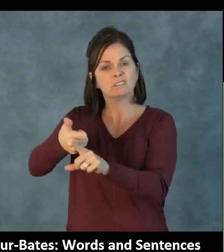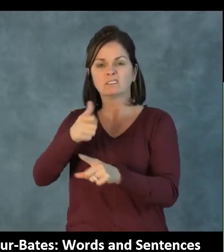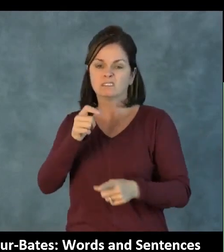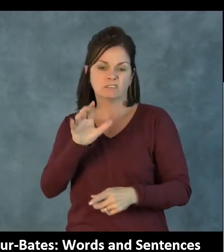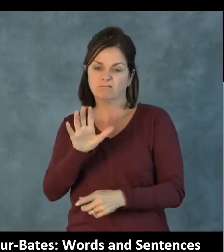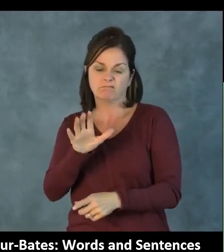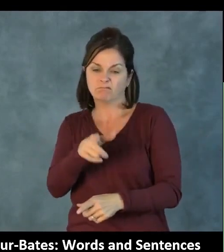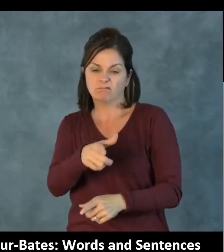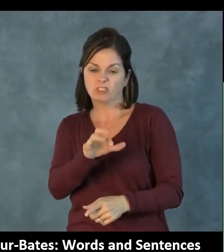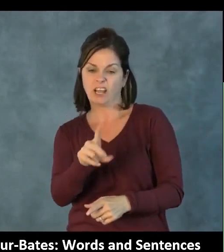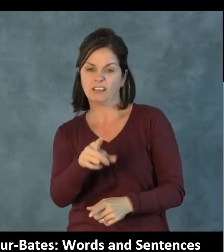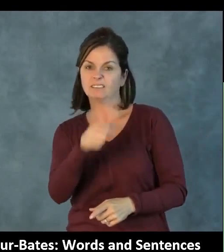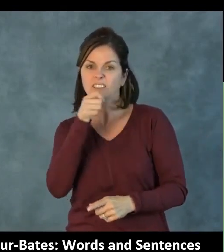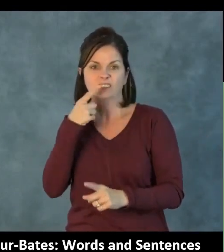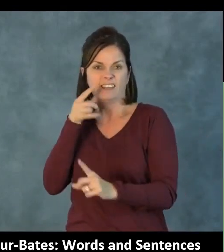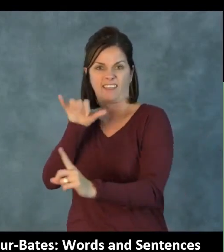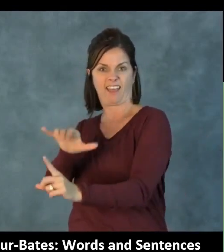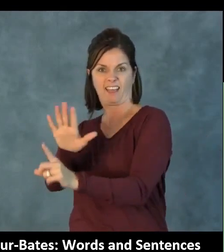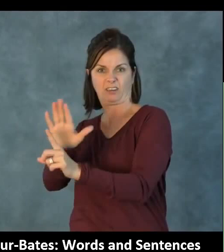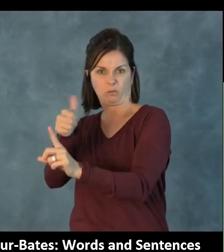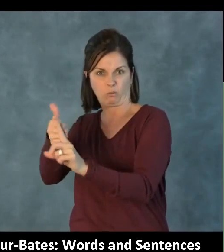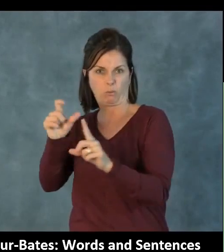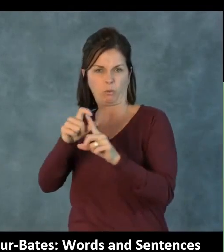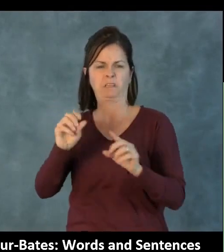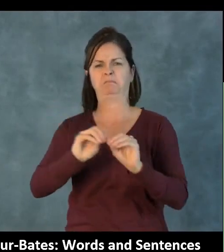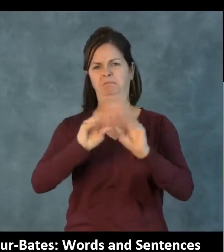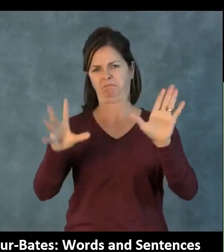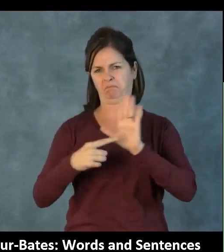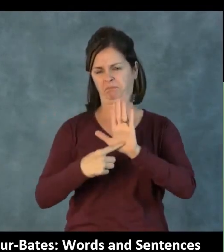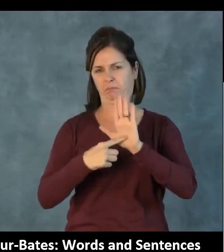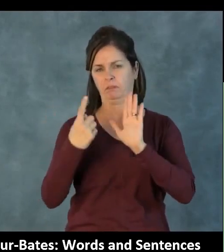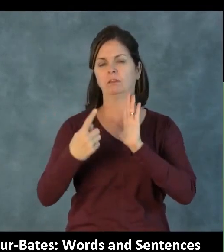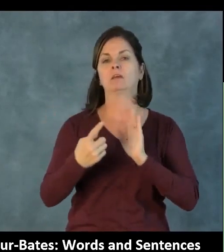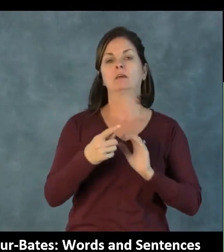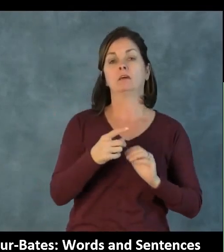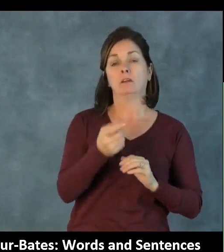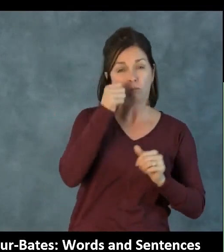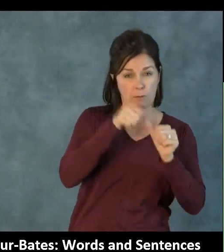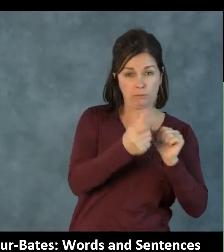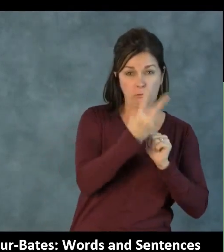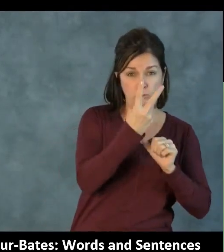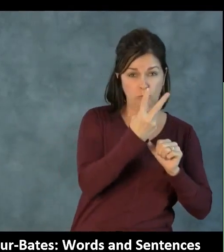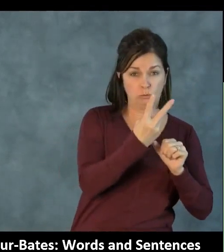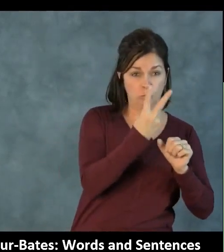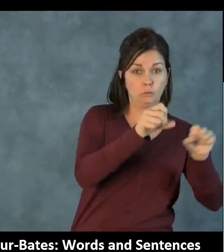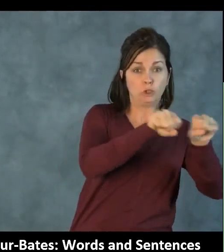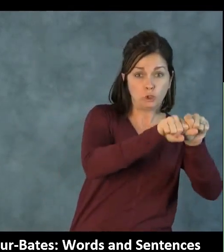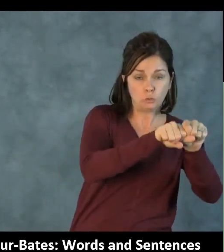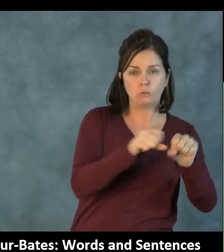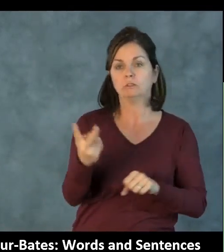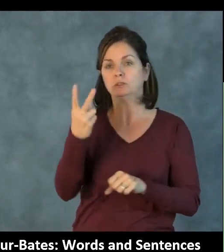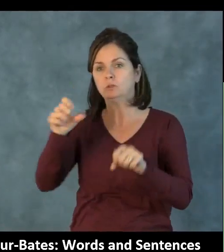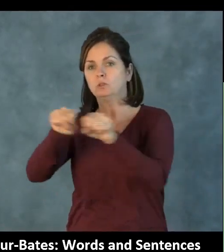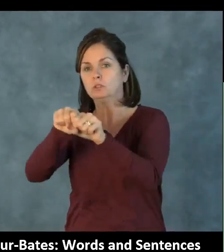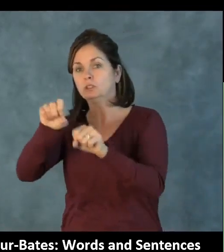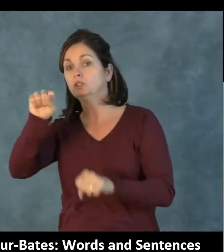that their child says. For example, in that first one, it was two shoe or two shoes.